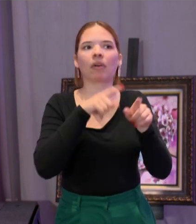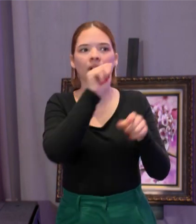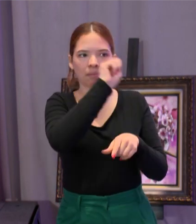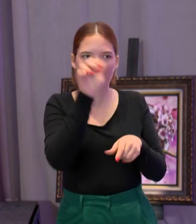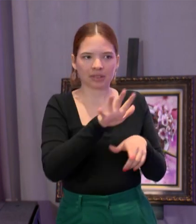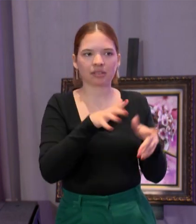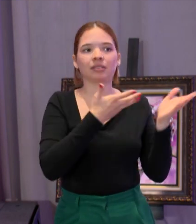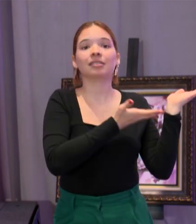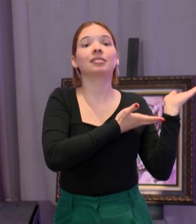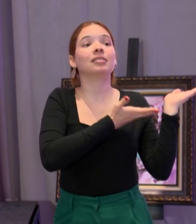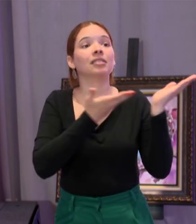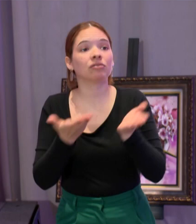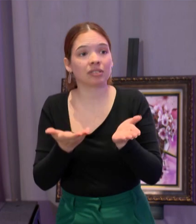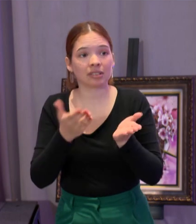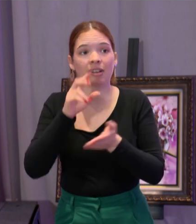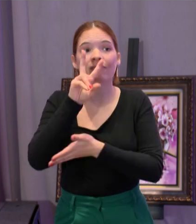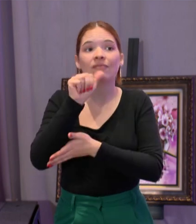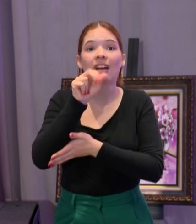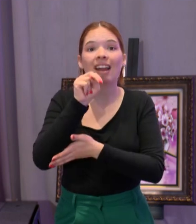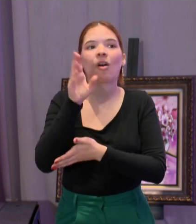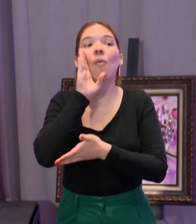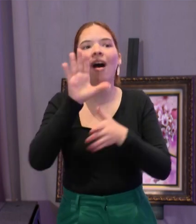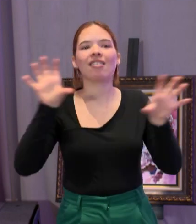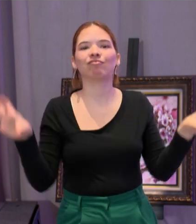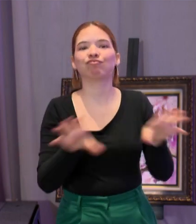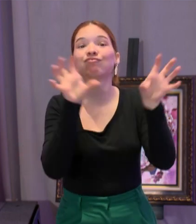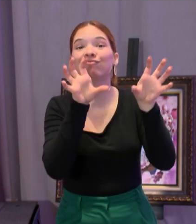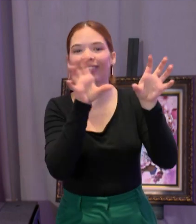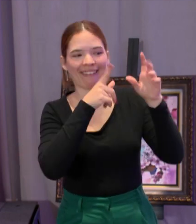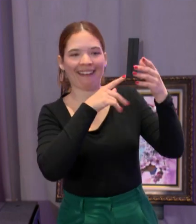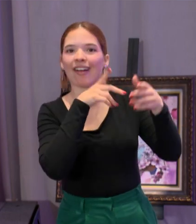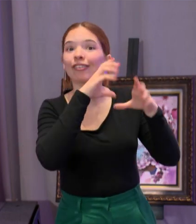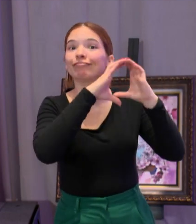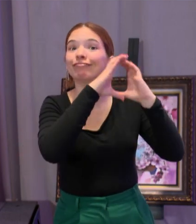THE FIRST TIME EVER, AN AMAZON DELIVERY VAN WILL BE WRAPPED IN CHERRY BLOSSOM DECOR. YES.